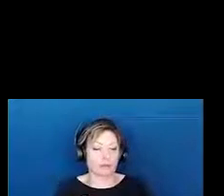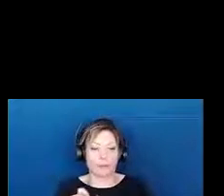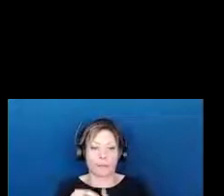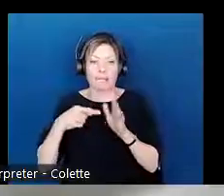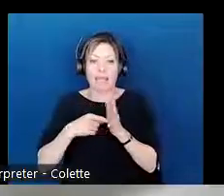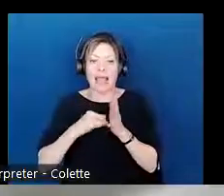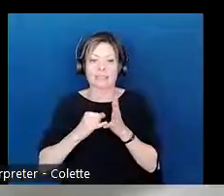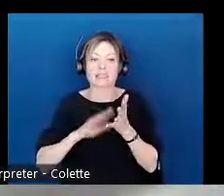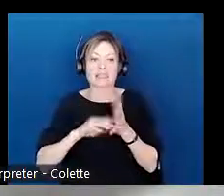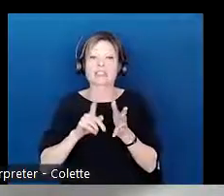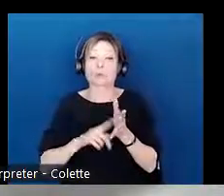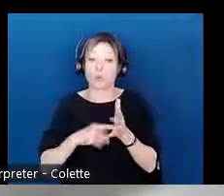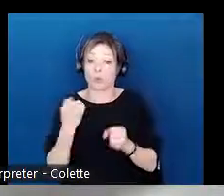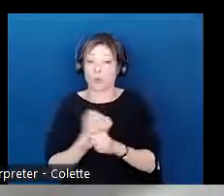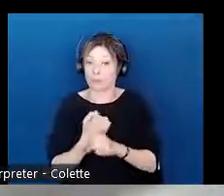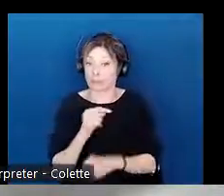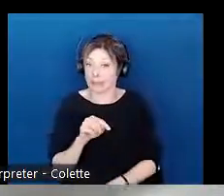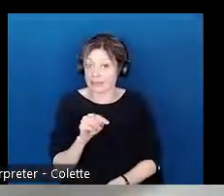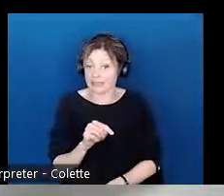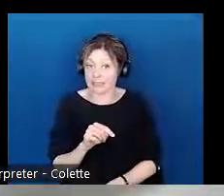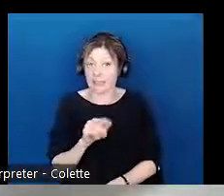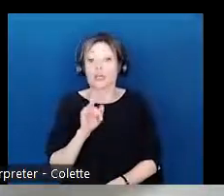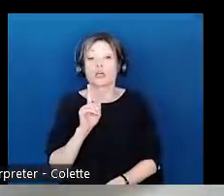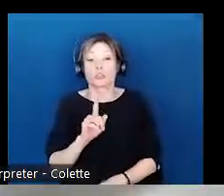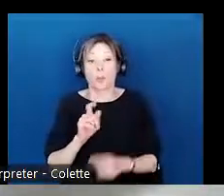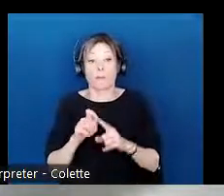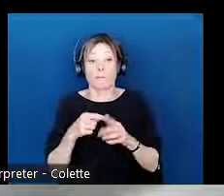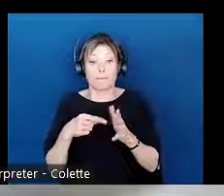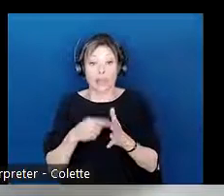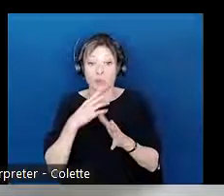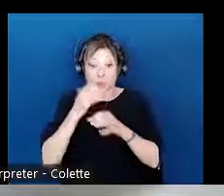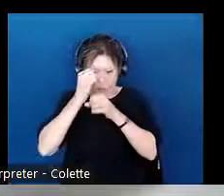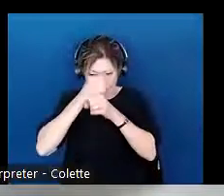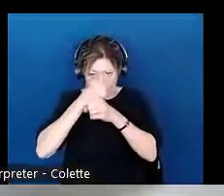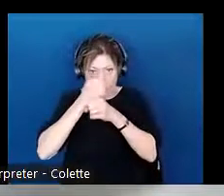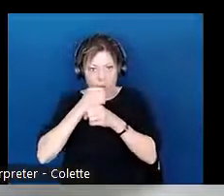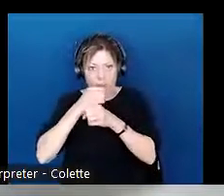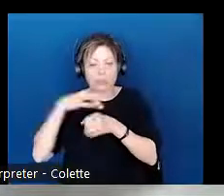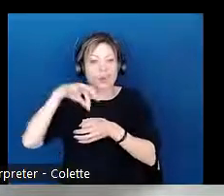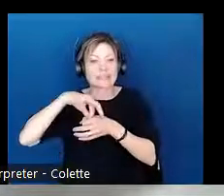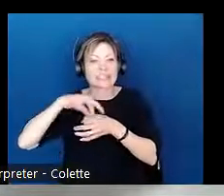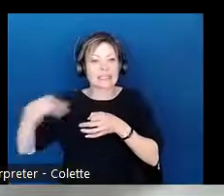what she was doing was looking at seeds through a microscope and then blowing those up really large